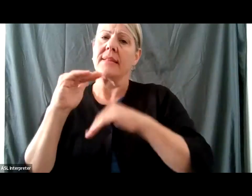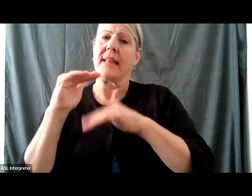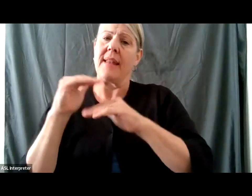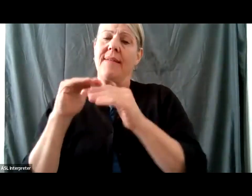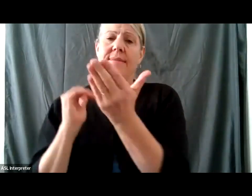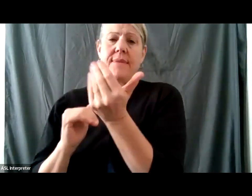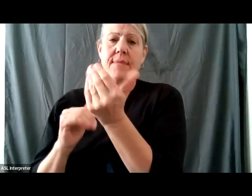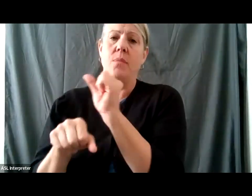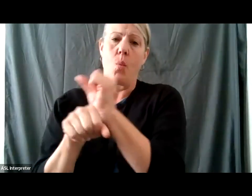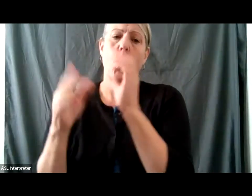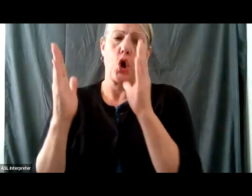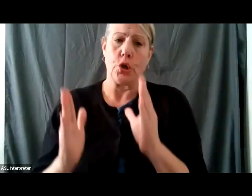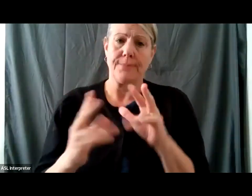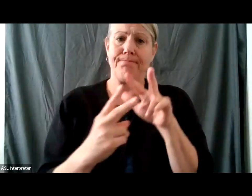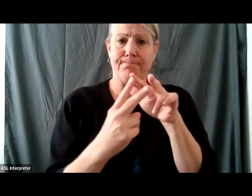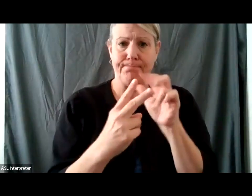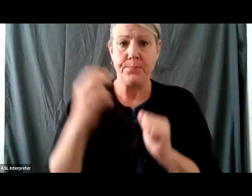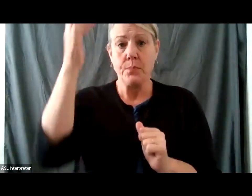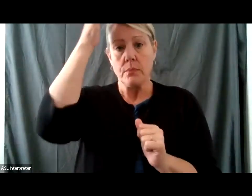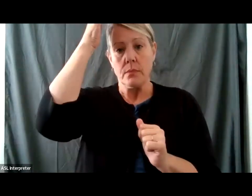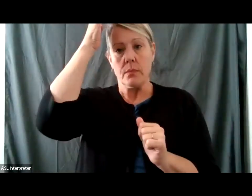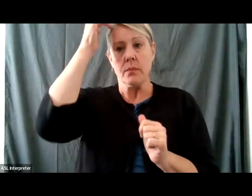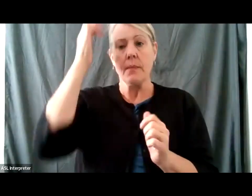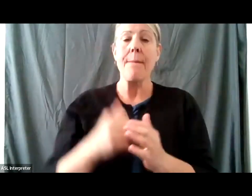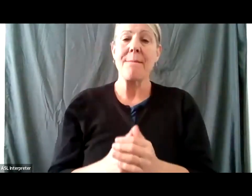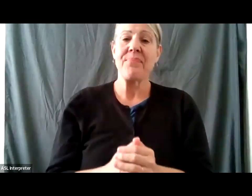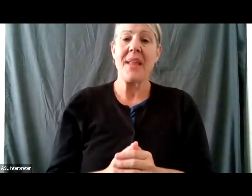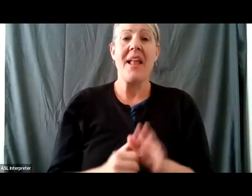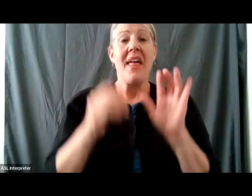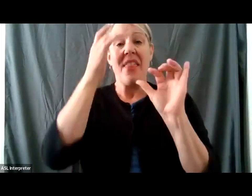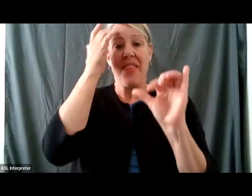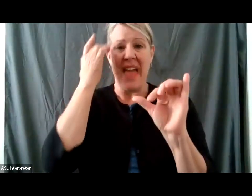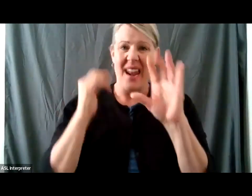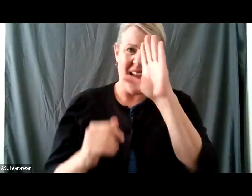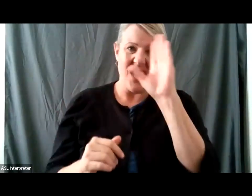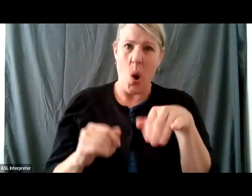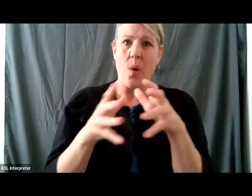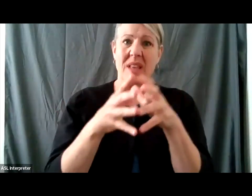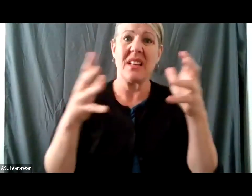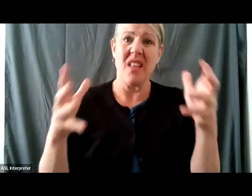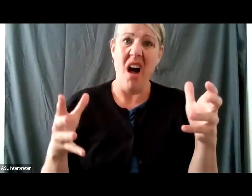There's a whole lot there. I just want to go through this list.